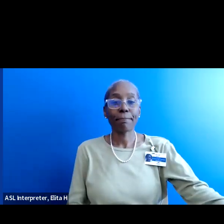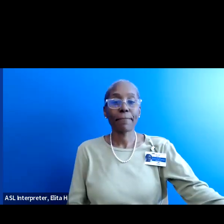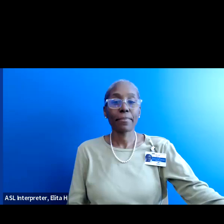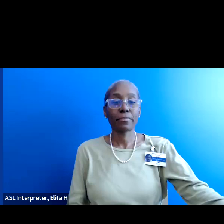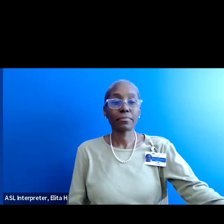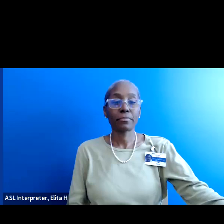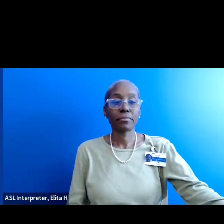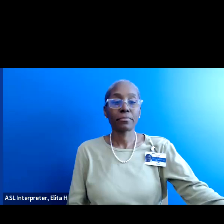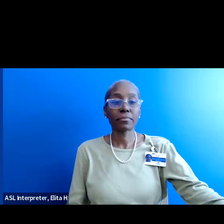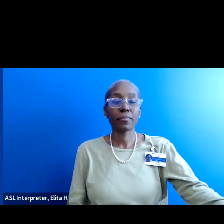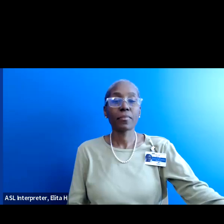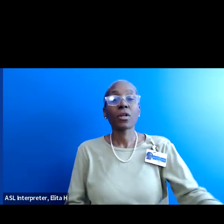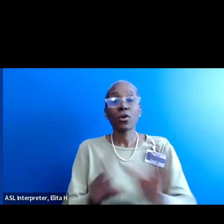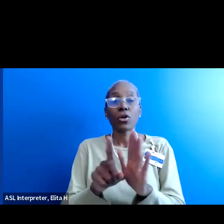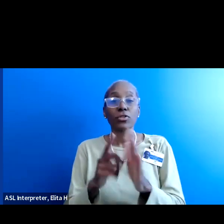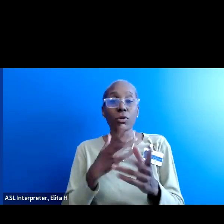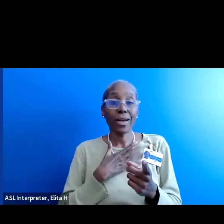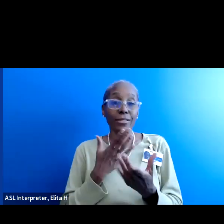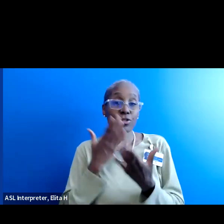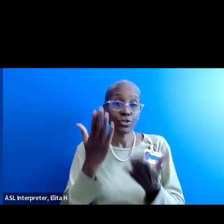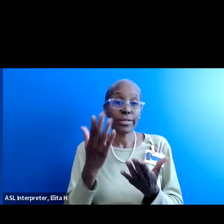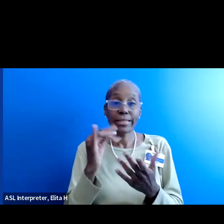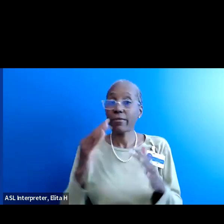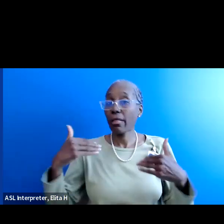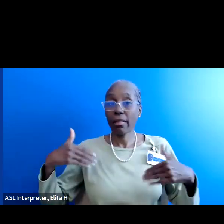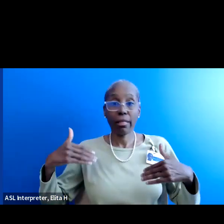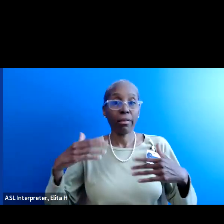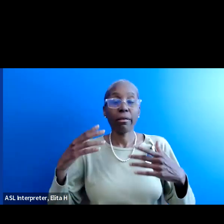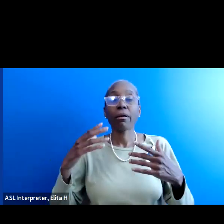and I'd also suggest if you haven't already, to reach out